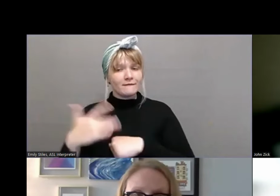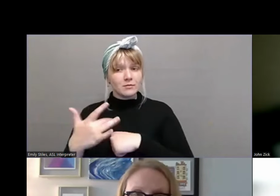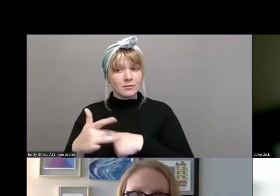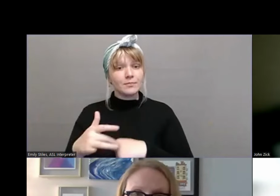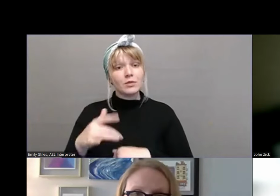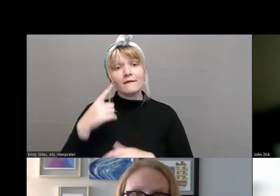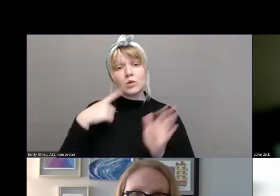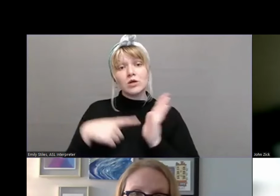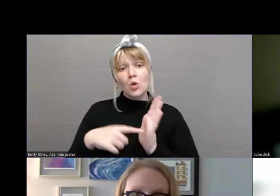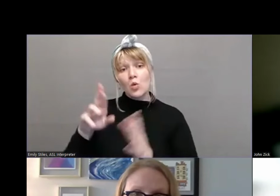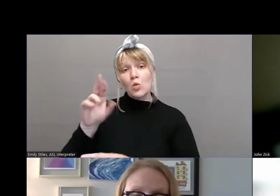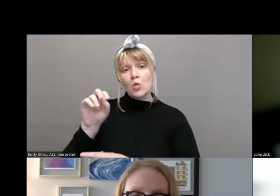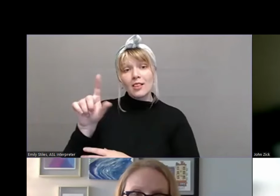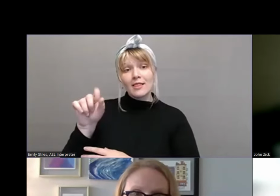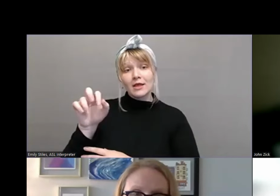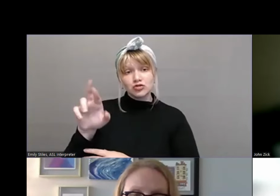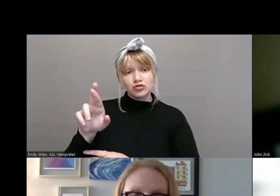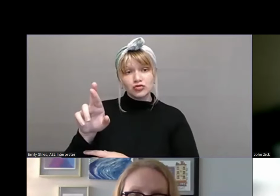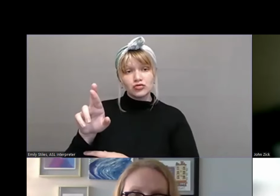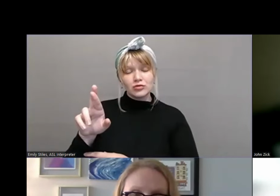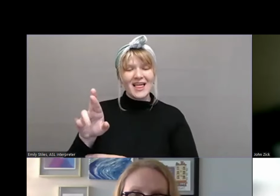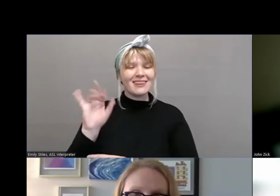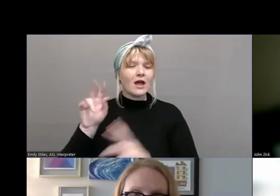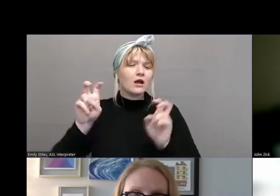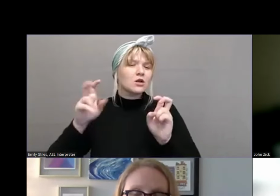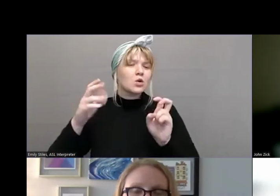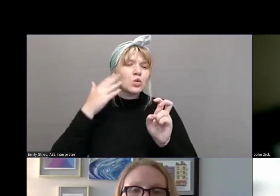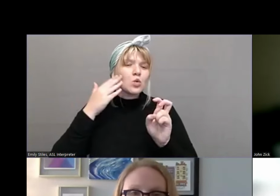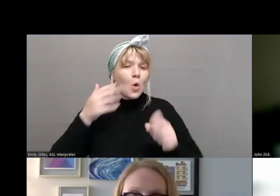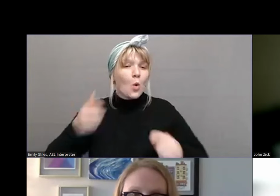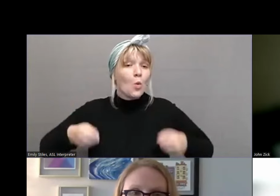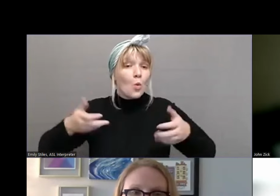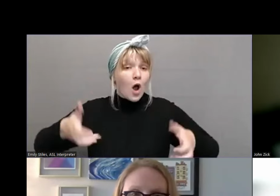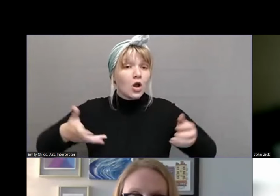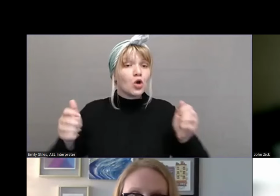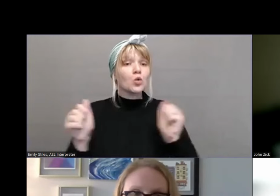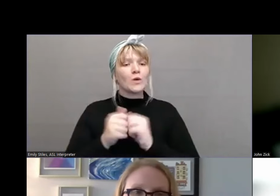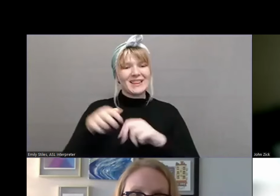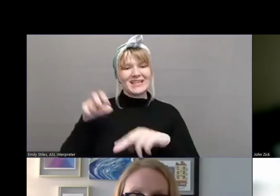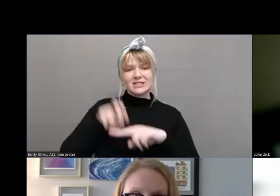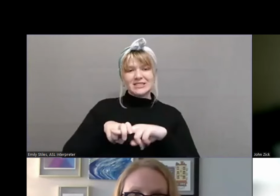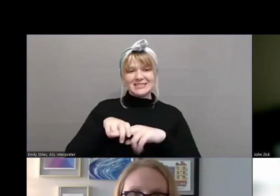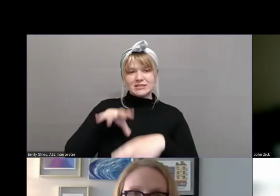is, it’s more or less the walker with a seat, that’s what we hear quite a lot of people describe it as.